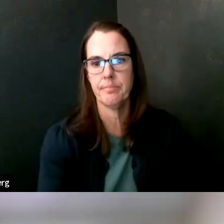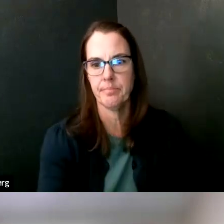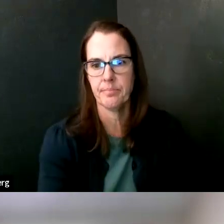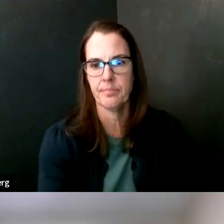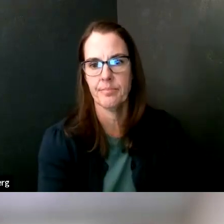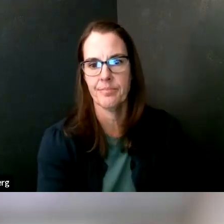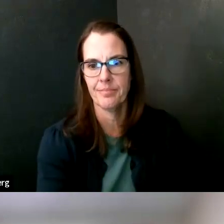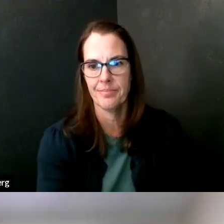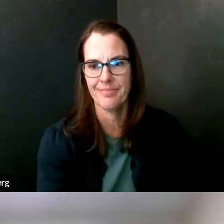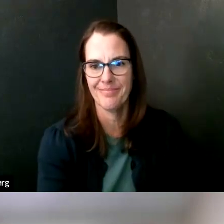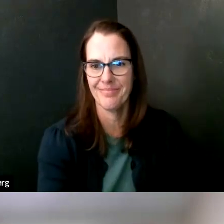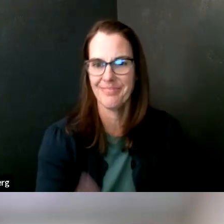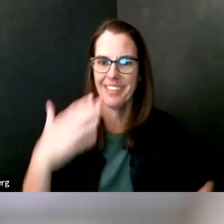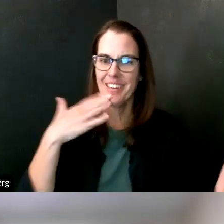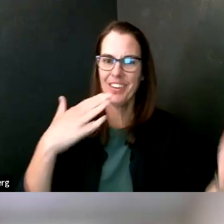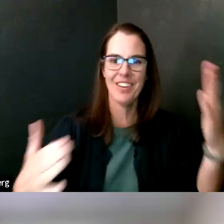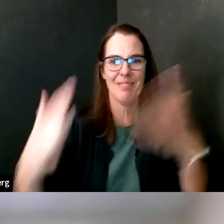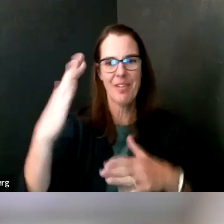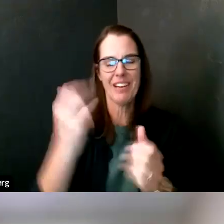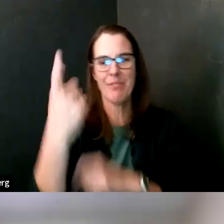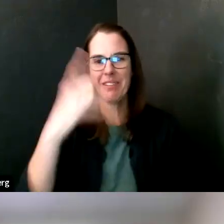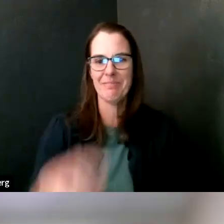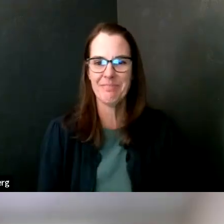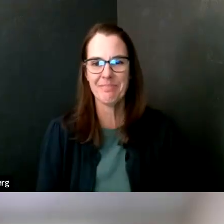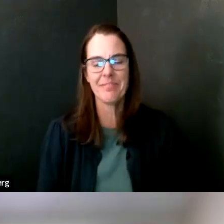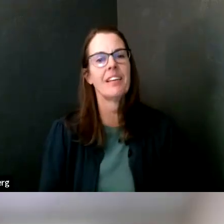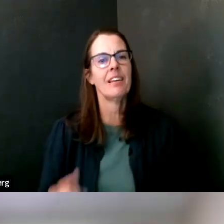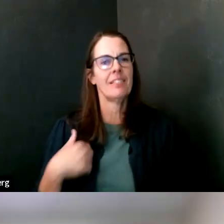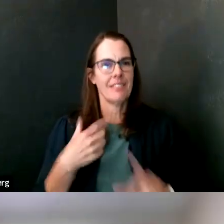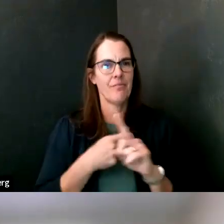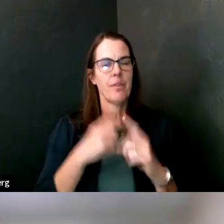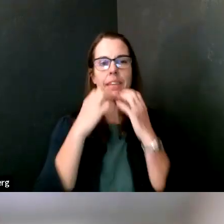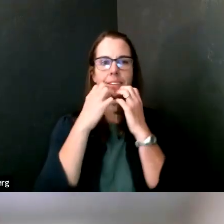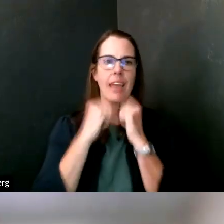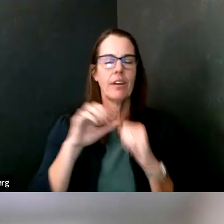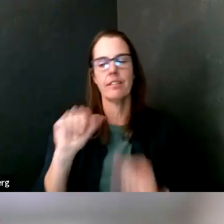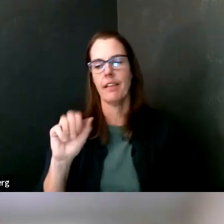Good morning everyone. Lorren Sandt, here, caring ambassadors program. Really really appreciate your